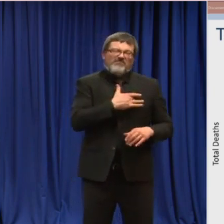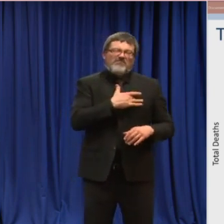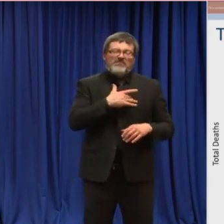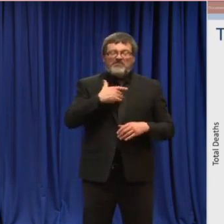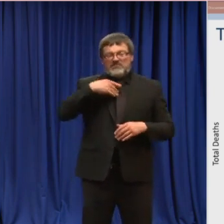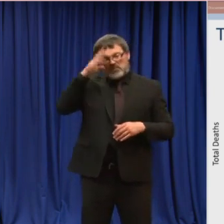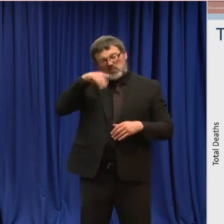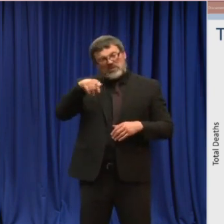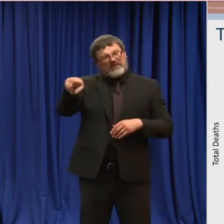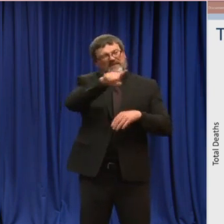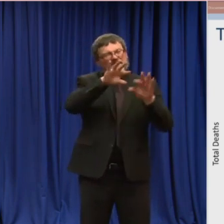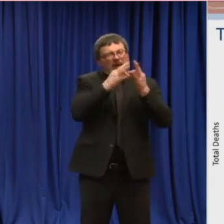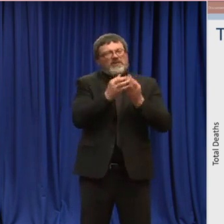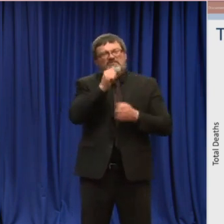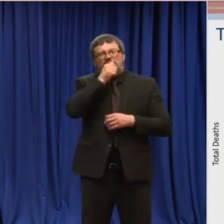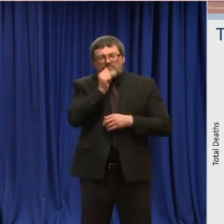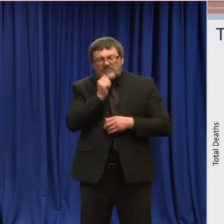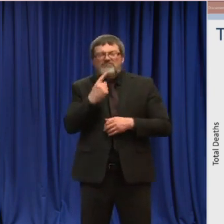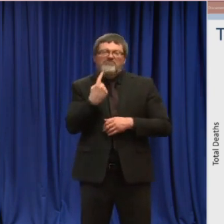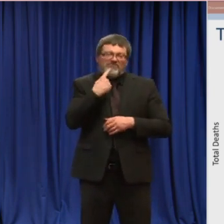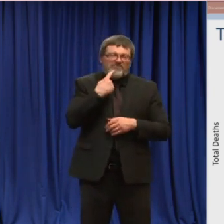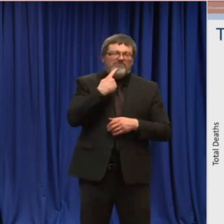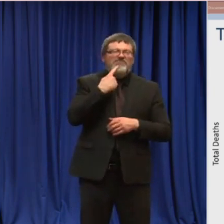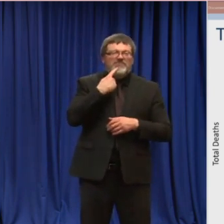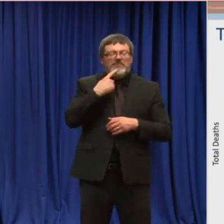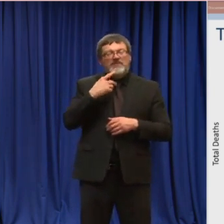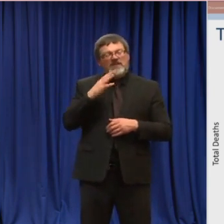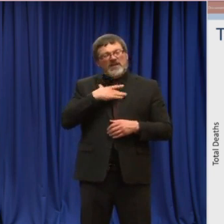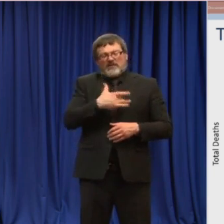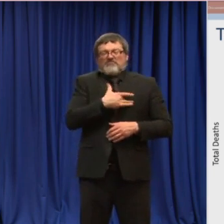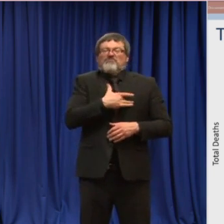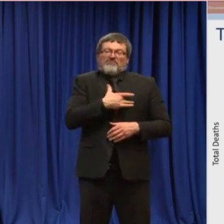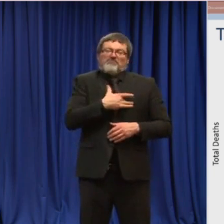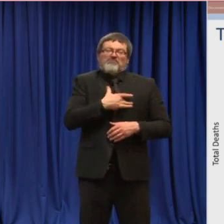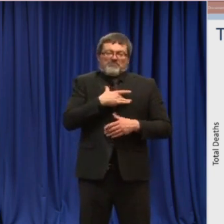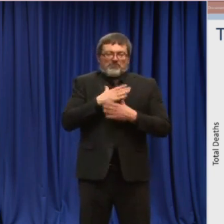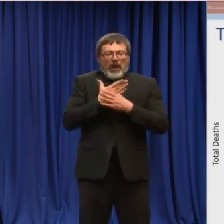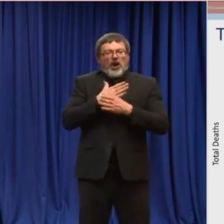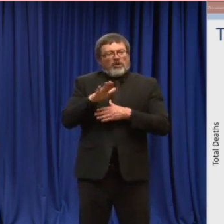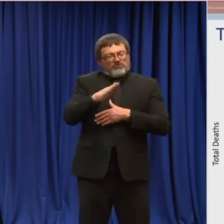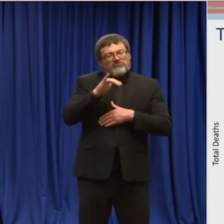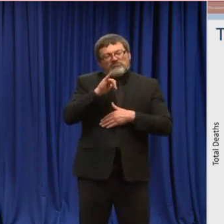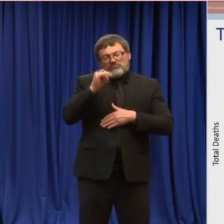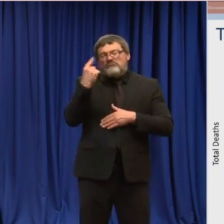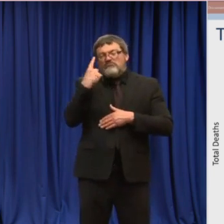WHICH IS UNFORTUNATE. THIS IS VERY HARD ON THE FAMILIES AND INDIVIDUALS AFFECTED.